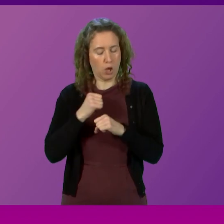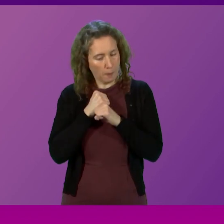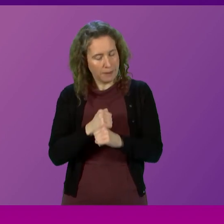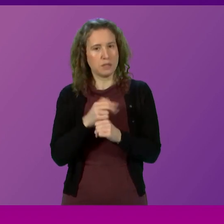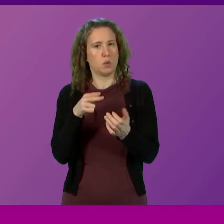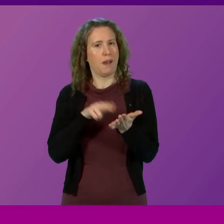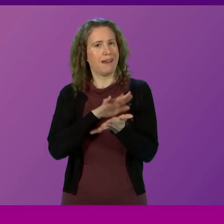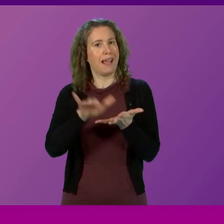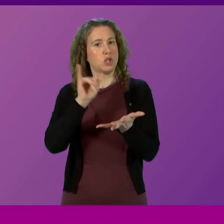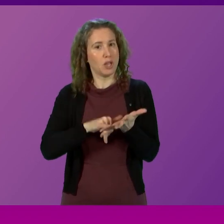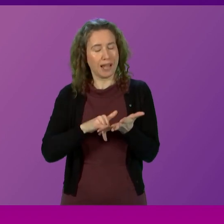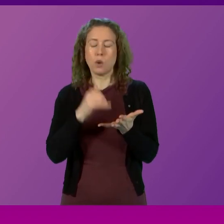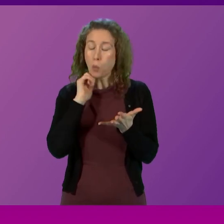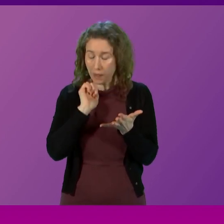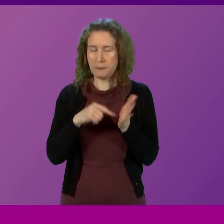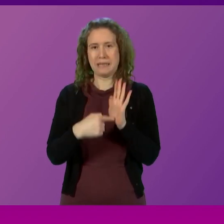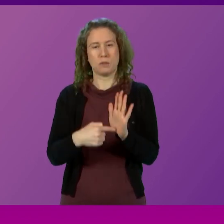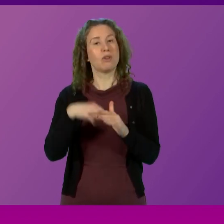our national health service, which will be demonstrated in the budget this afternoon,